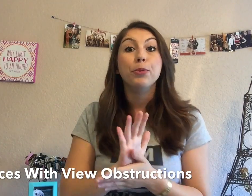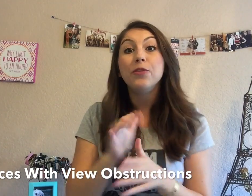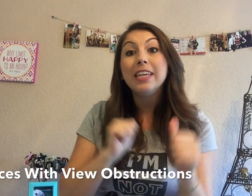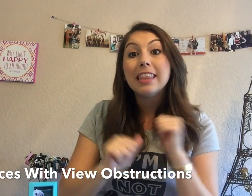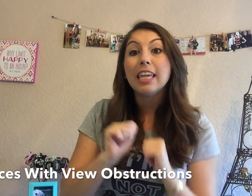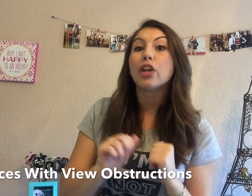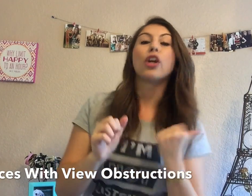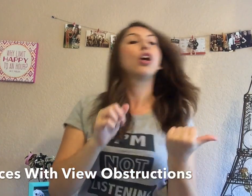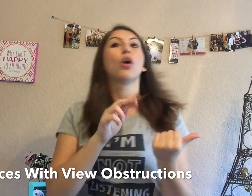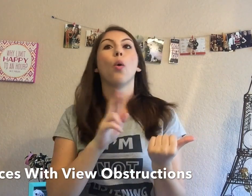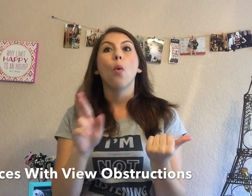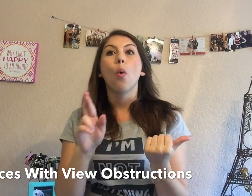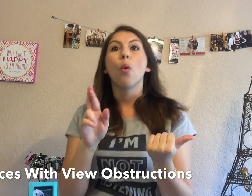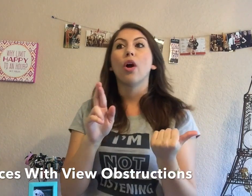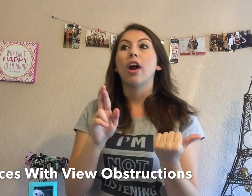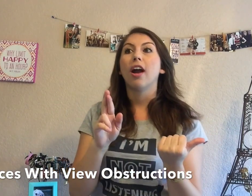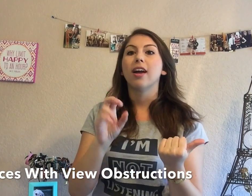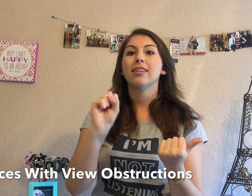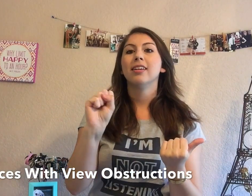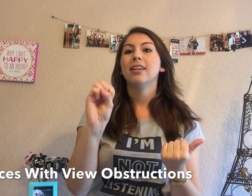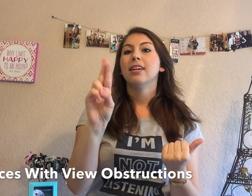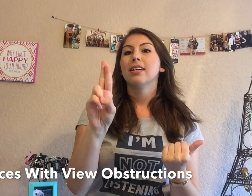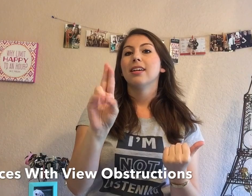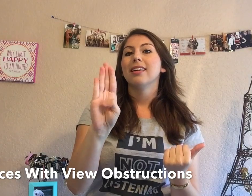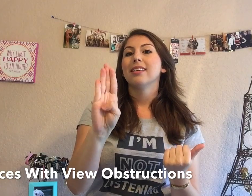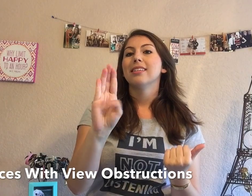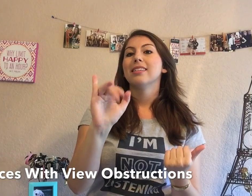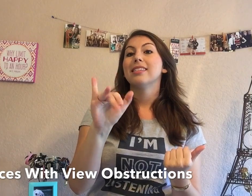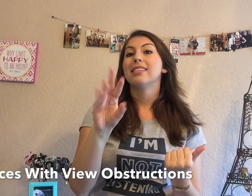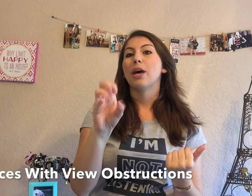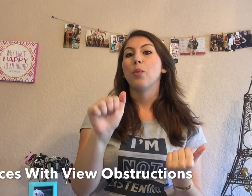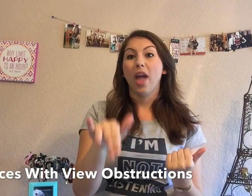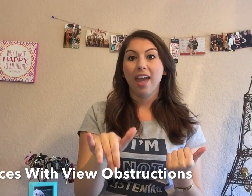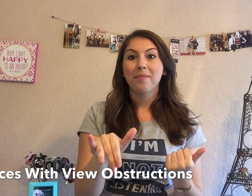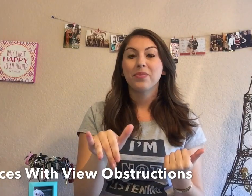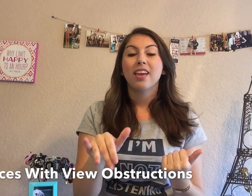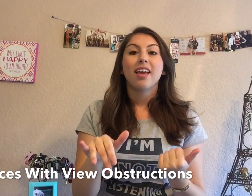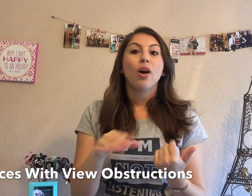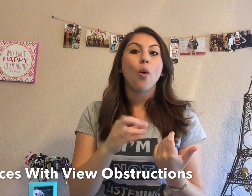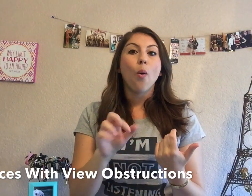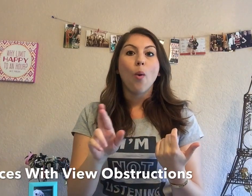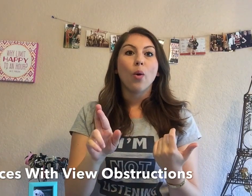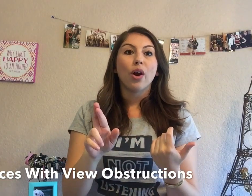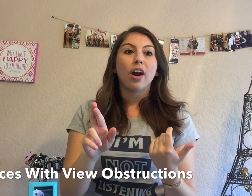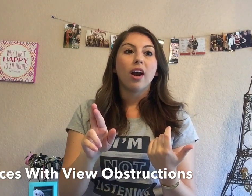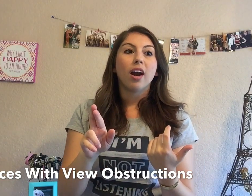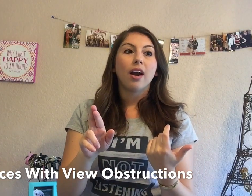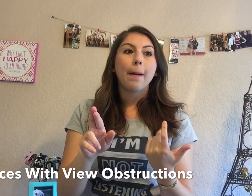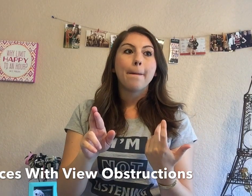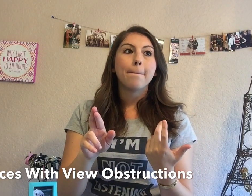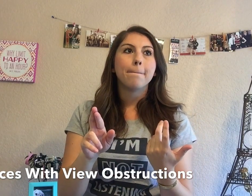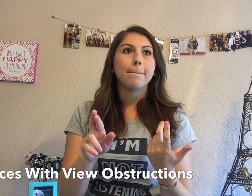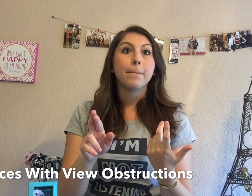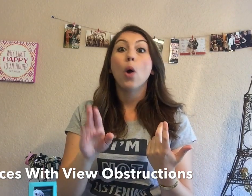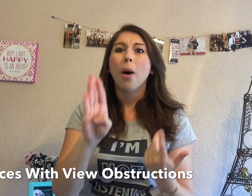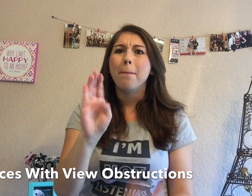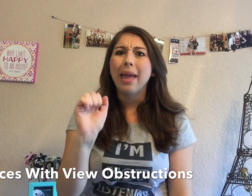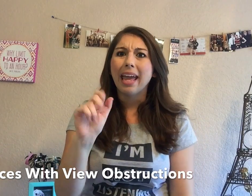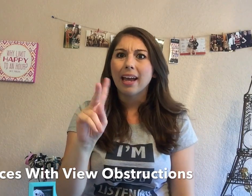movie theater, or subway, or... oh the bank!